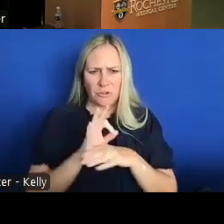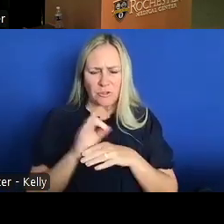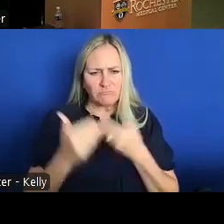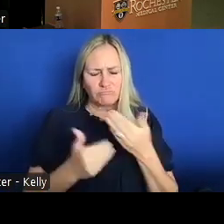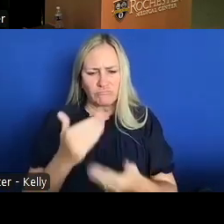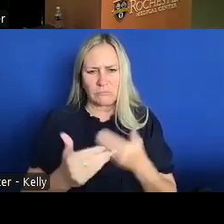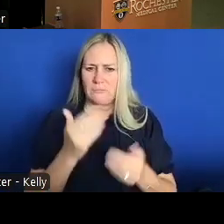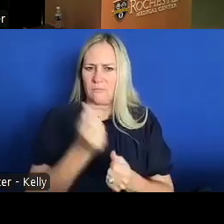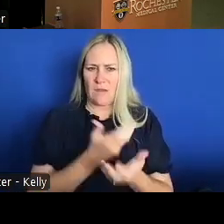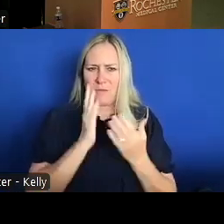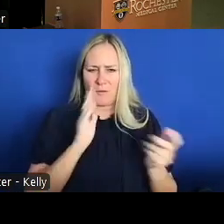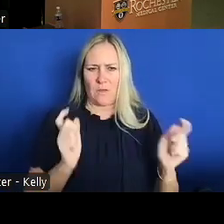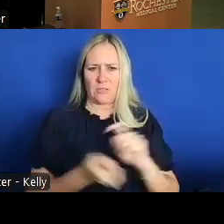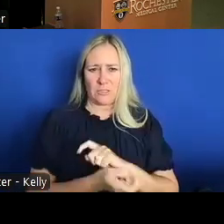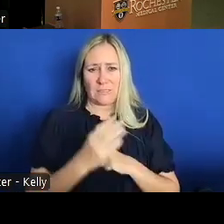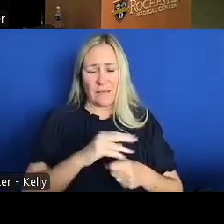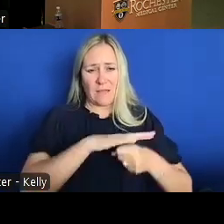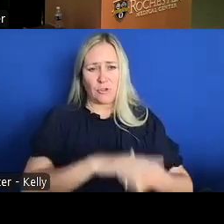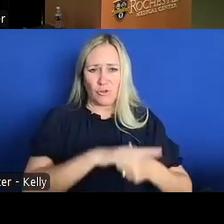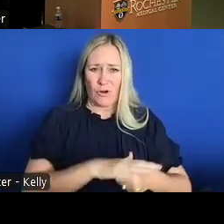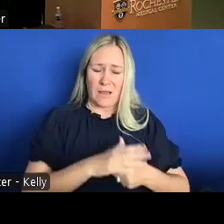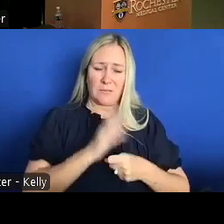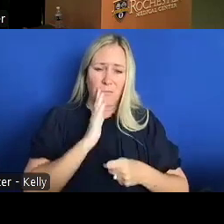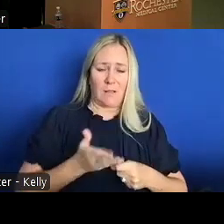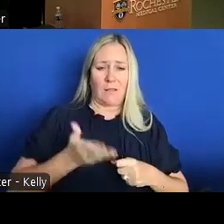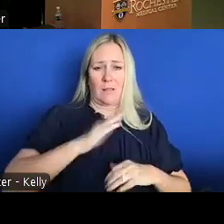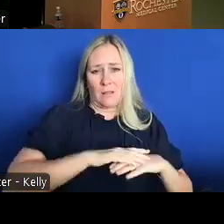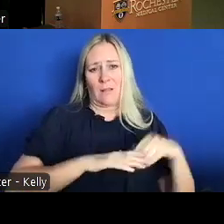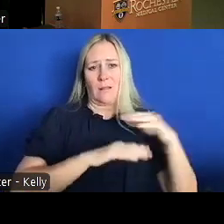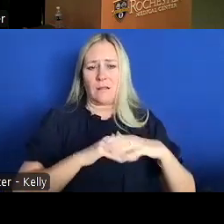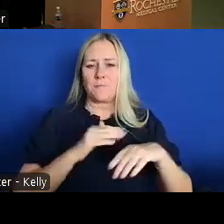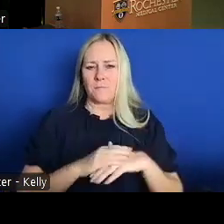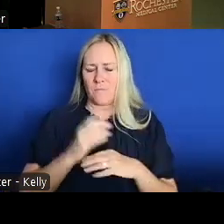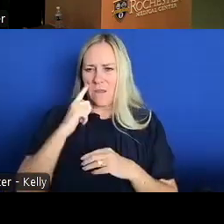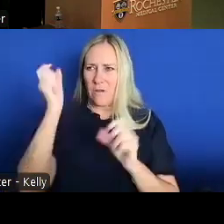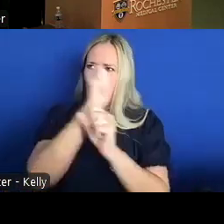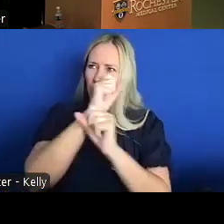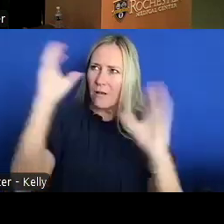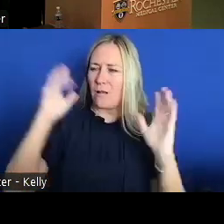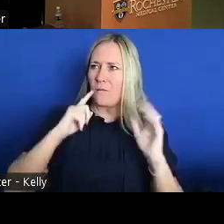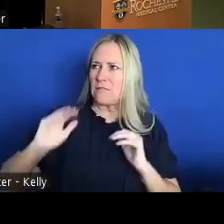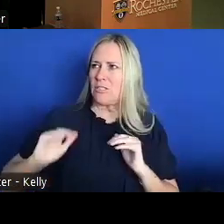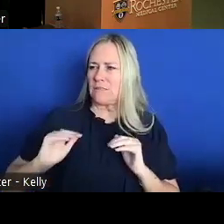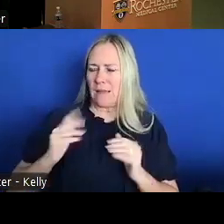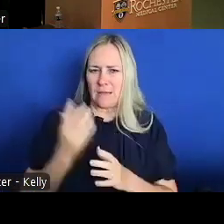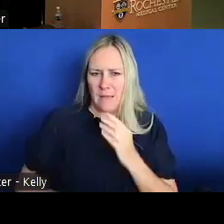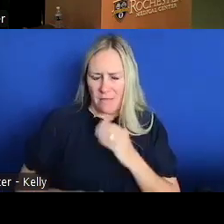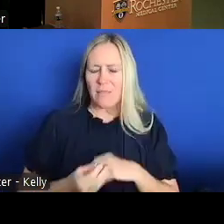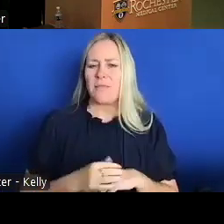compound the distress if you think of the death of a child it's a par it's a parental grief um